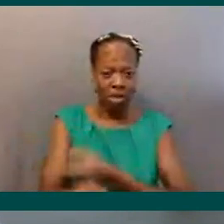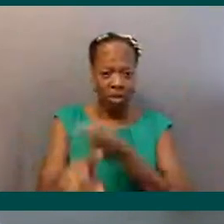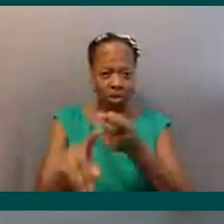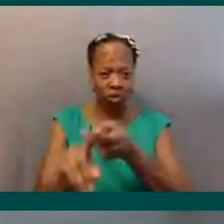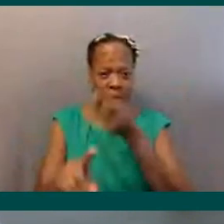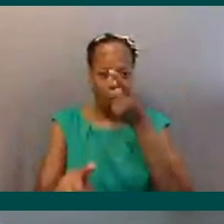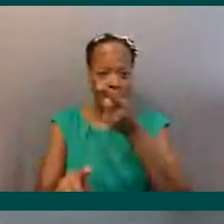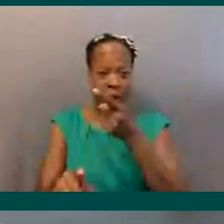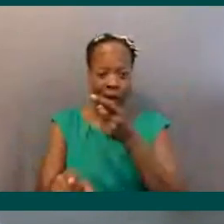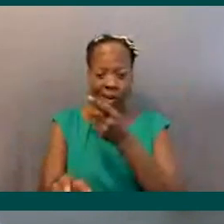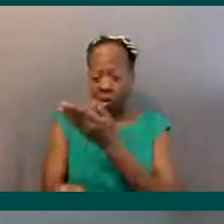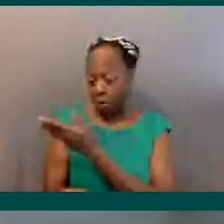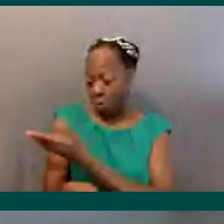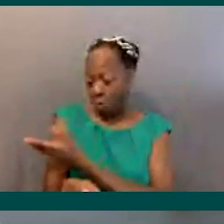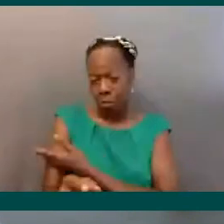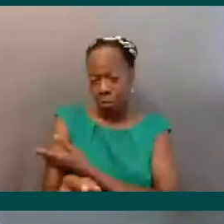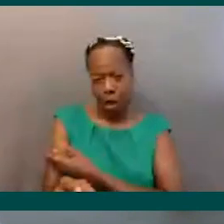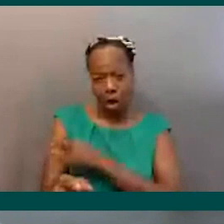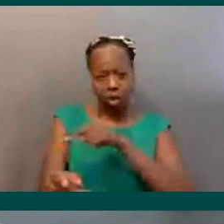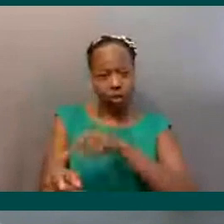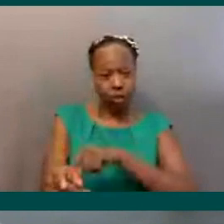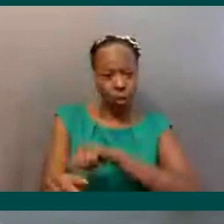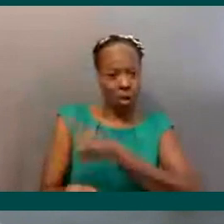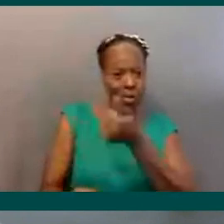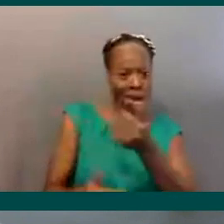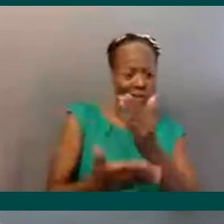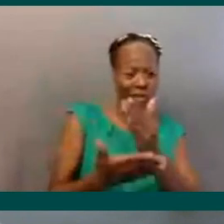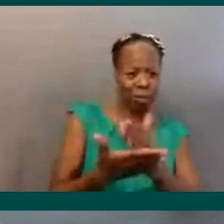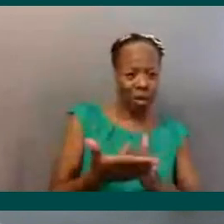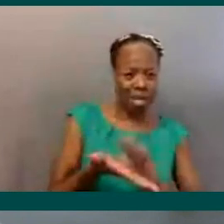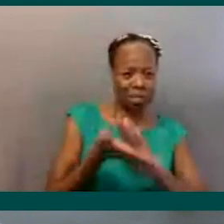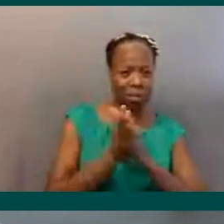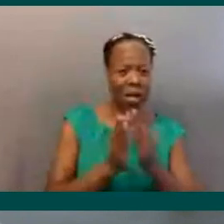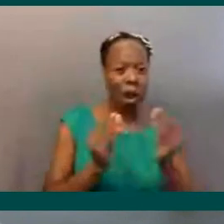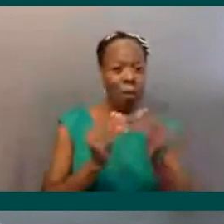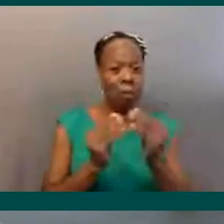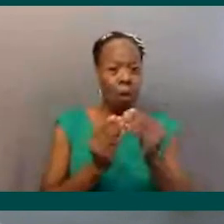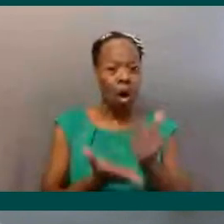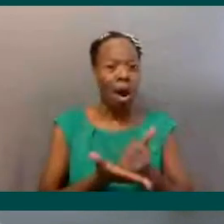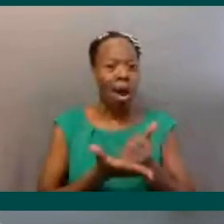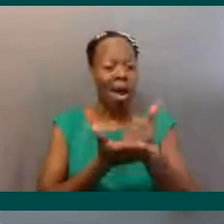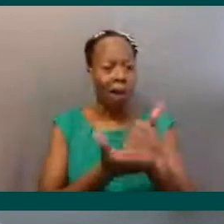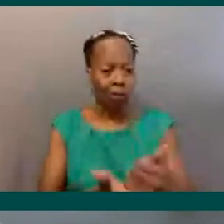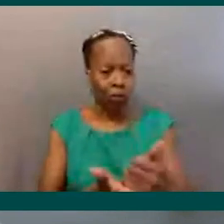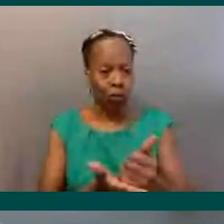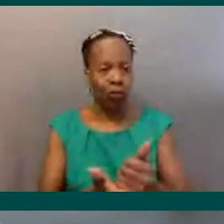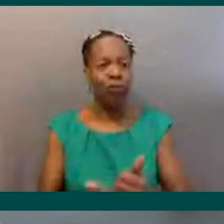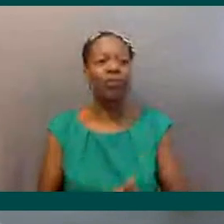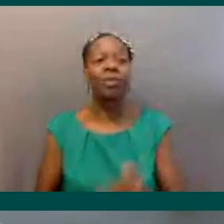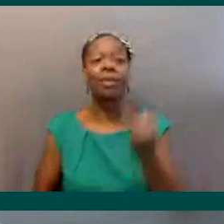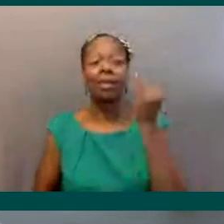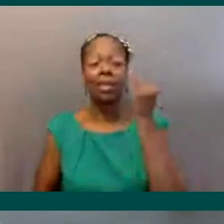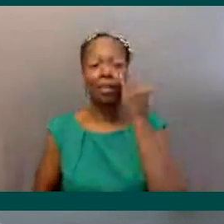If the condition is more longer standing, if the child is older and they've had contractures that are longer standing,